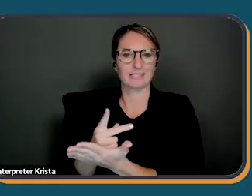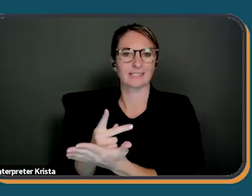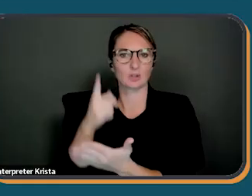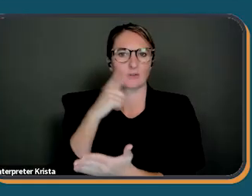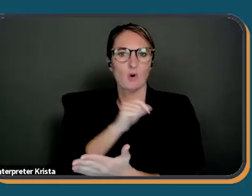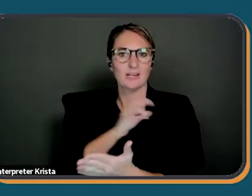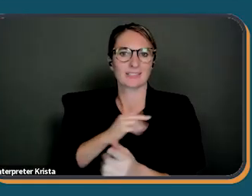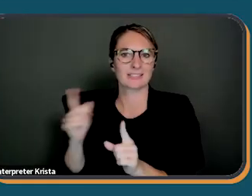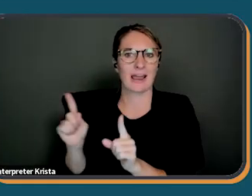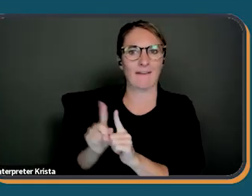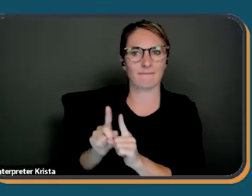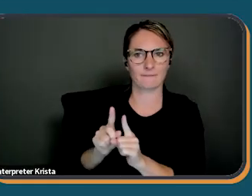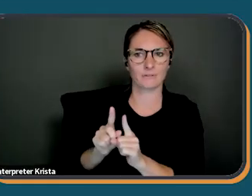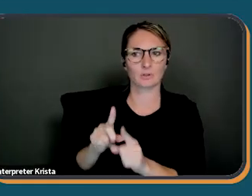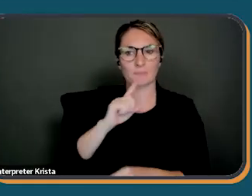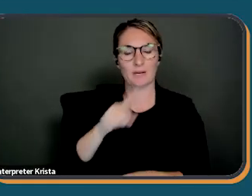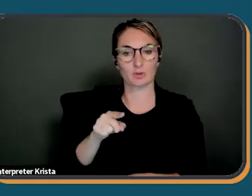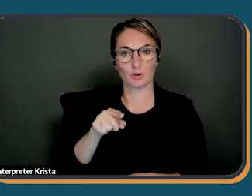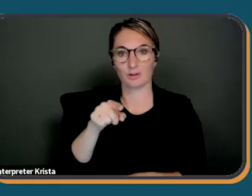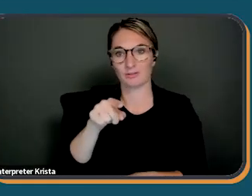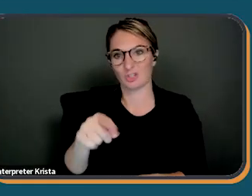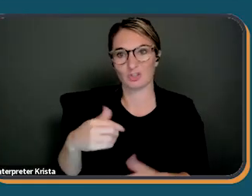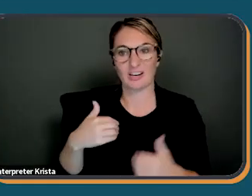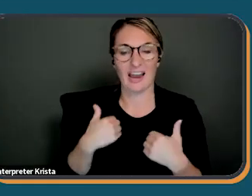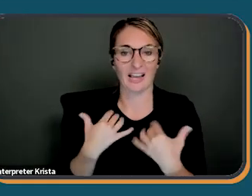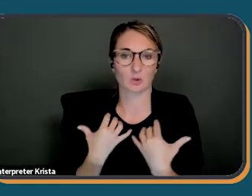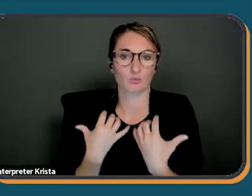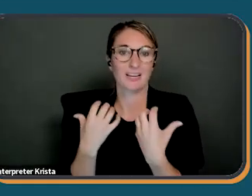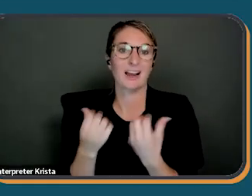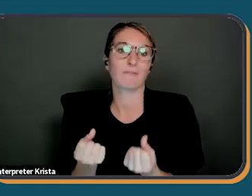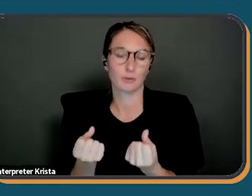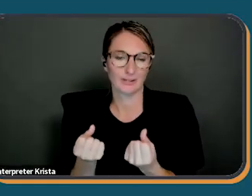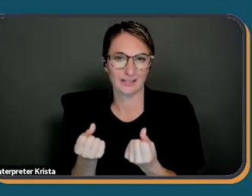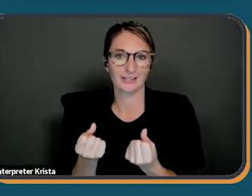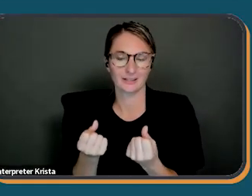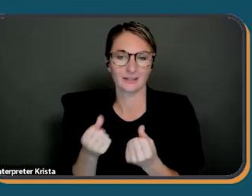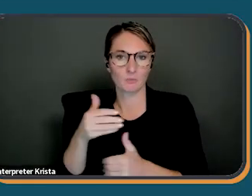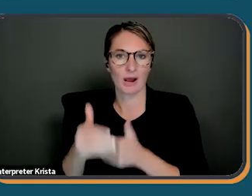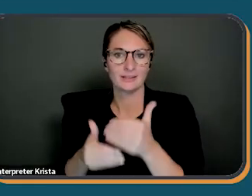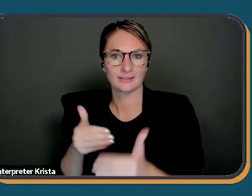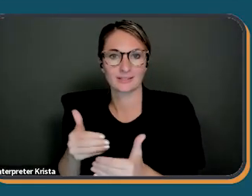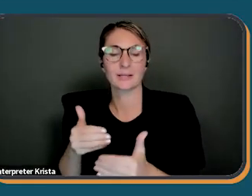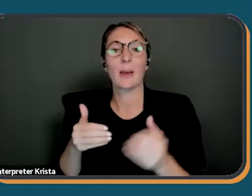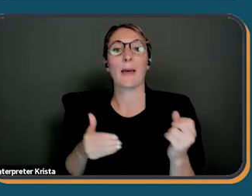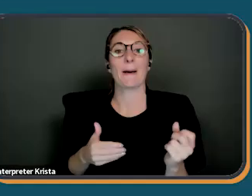and to make sure that she comes out on the other side as far as a recovery standpoint